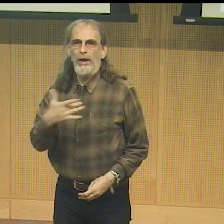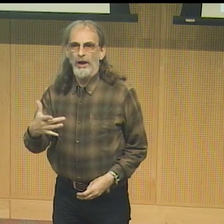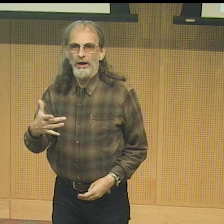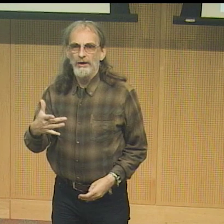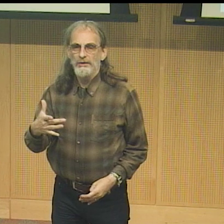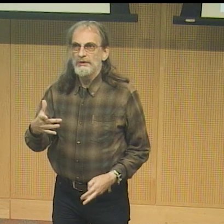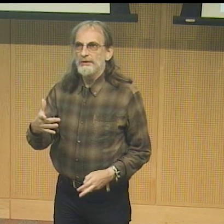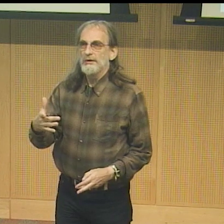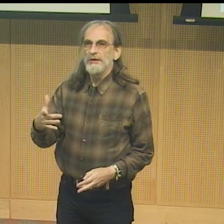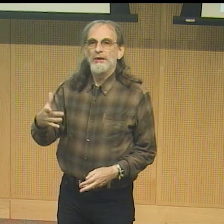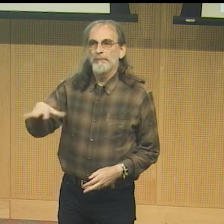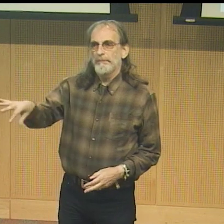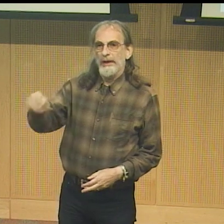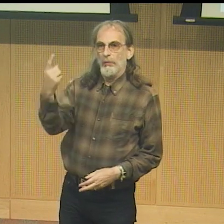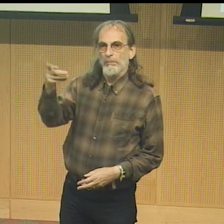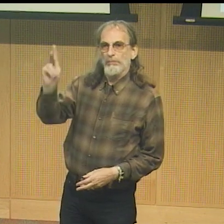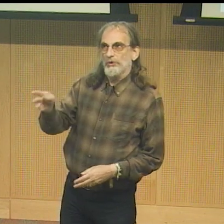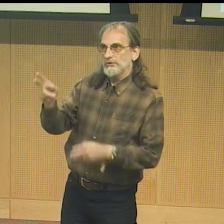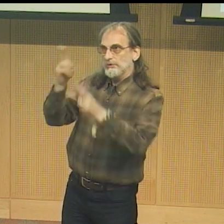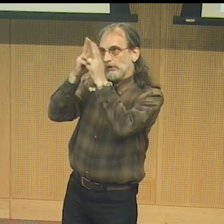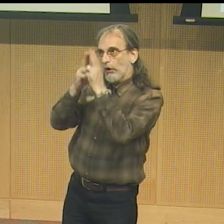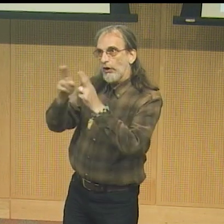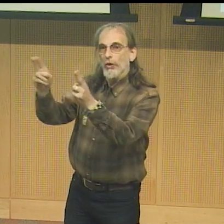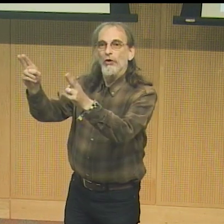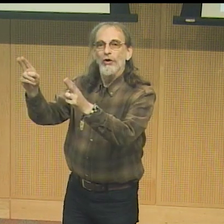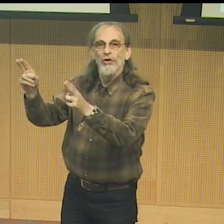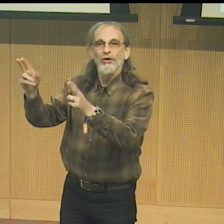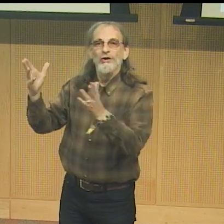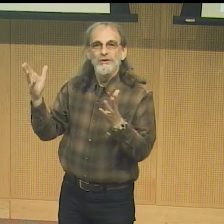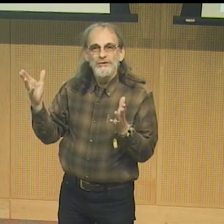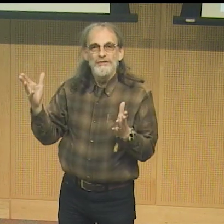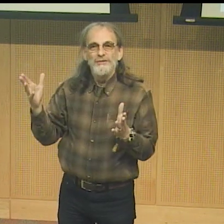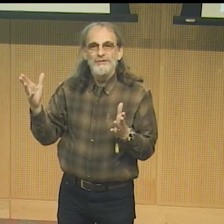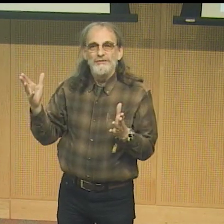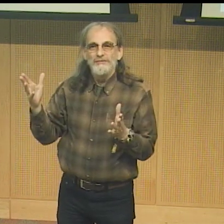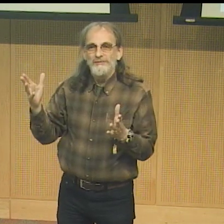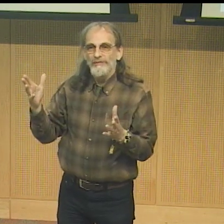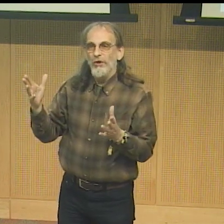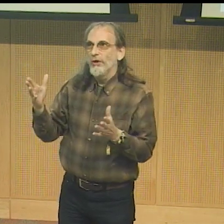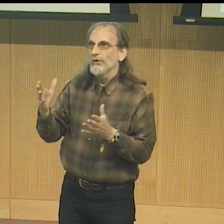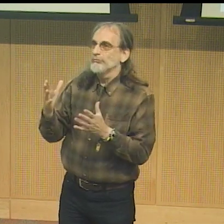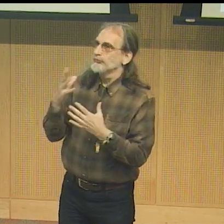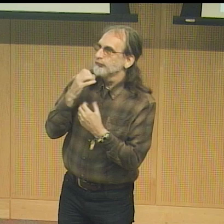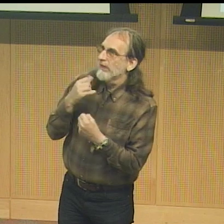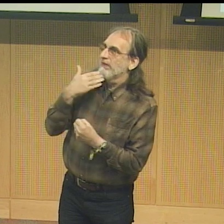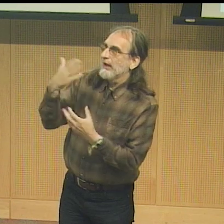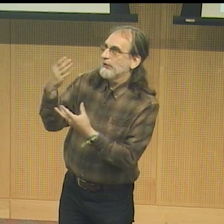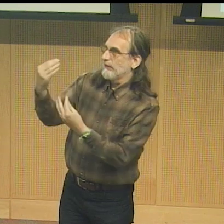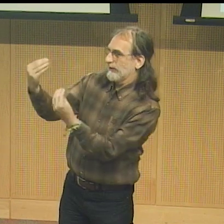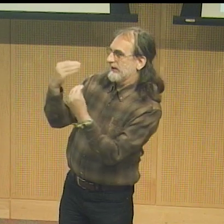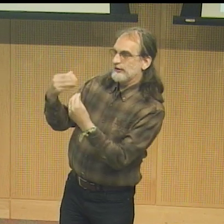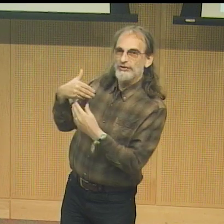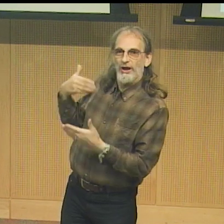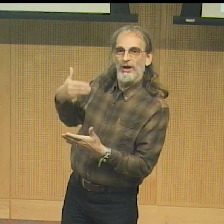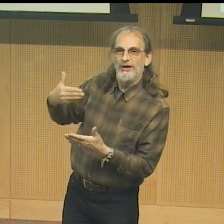Whenever I present, I typically choose a person whose honor I'm presenting in for that day, someone who was